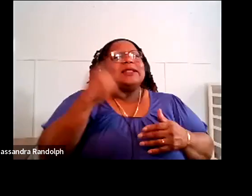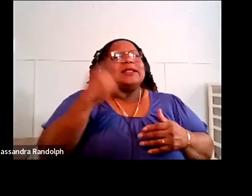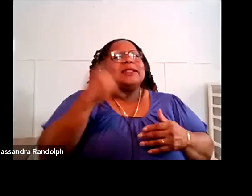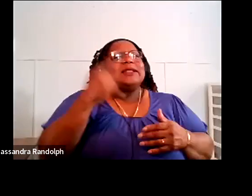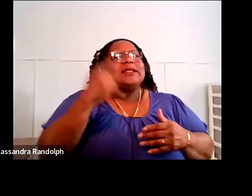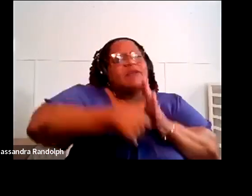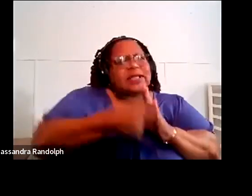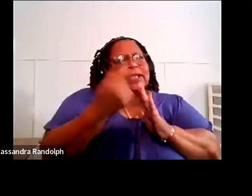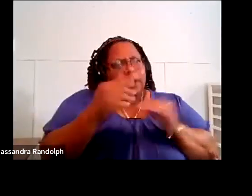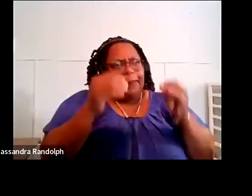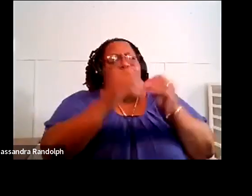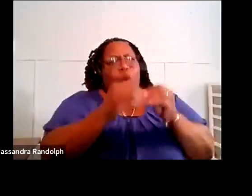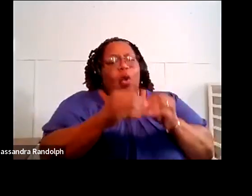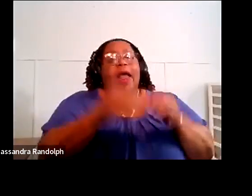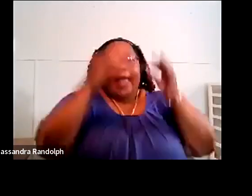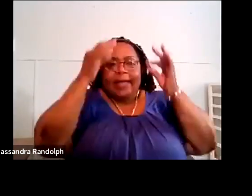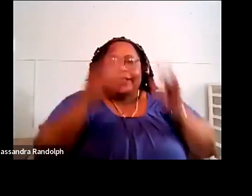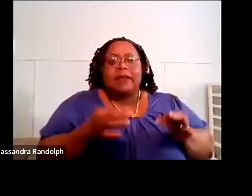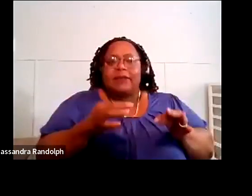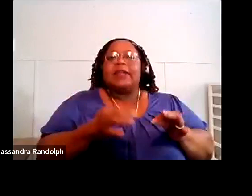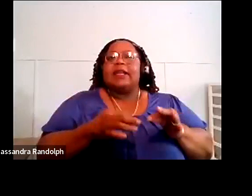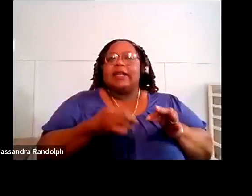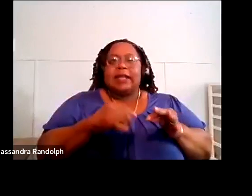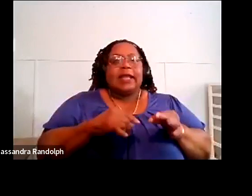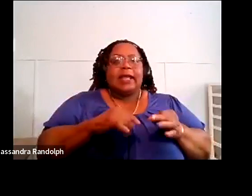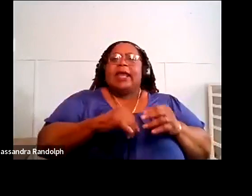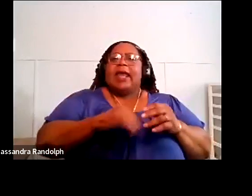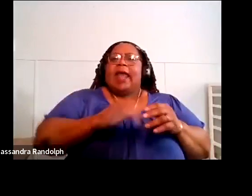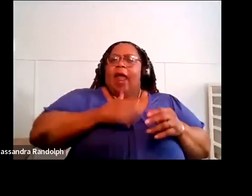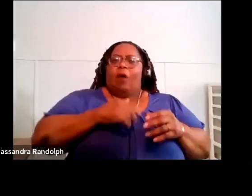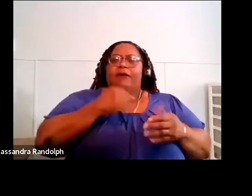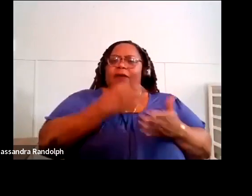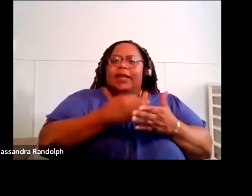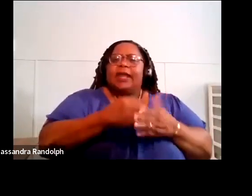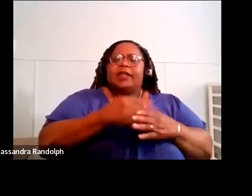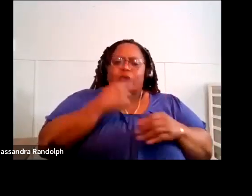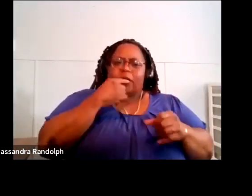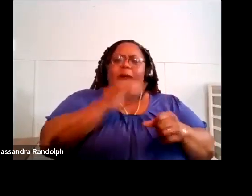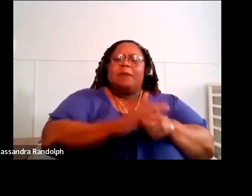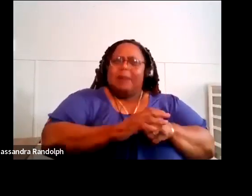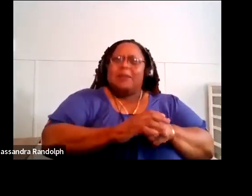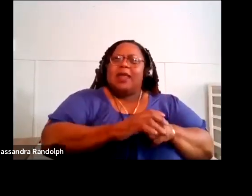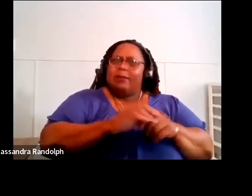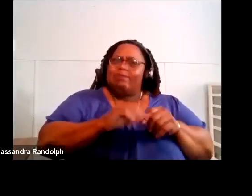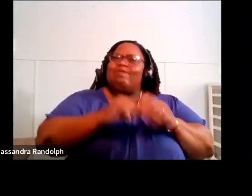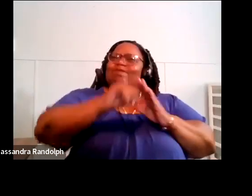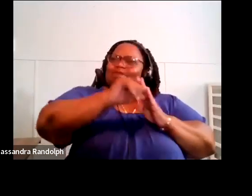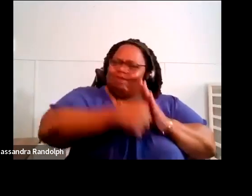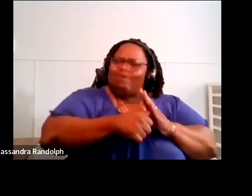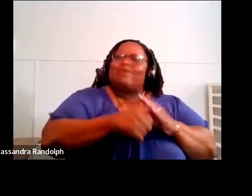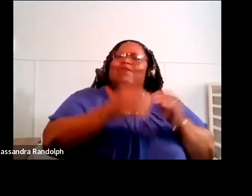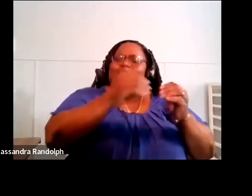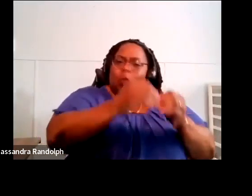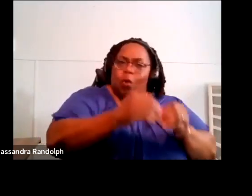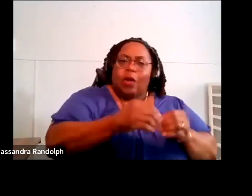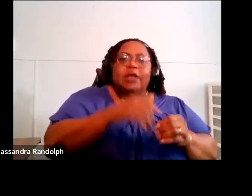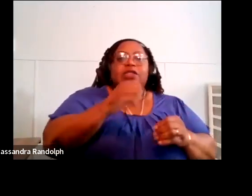think I could get this job they say no. Over and over and over again.